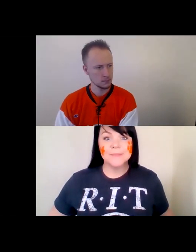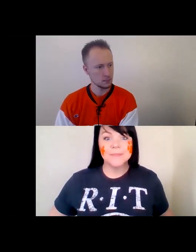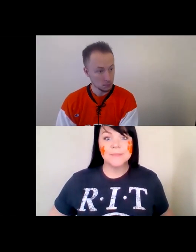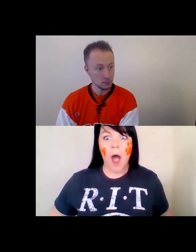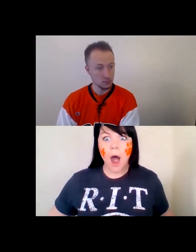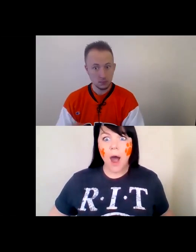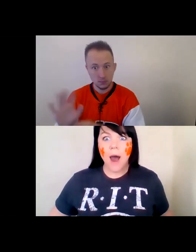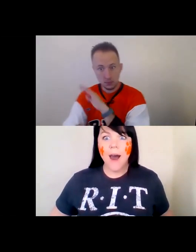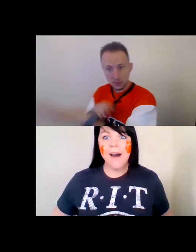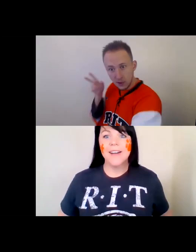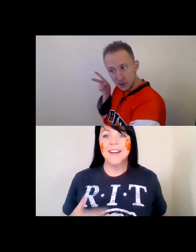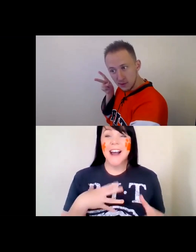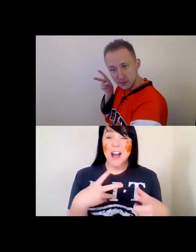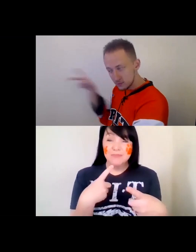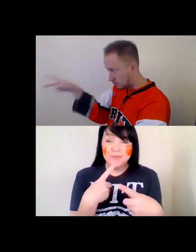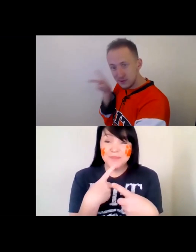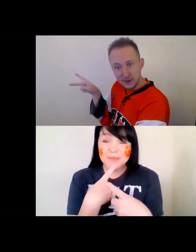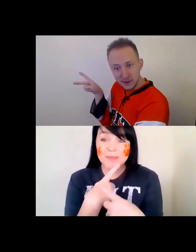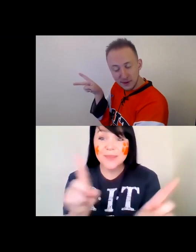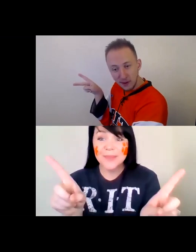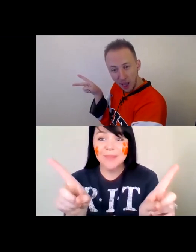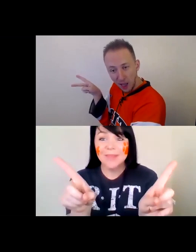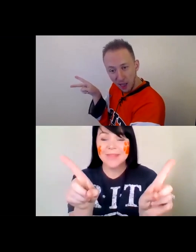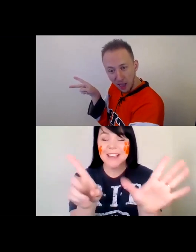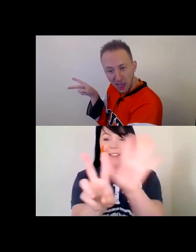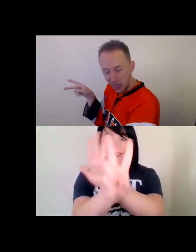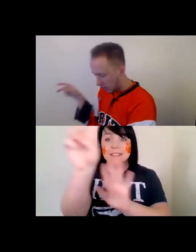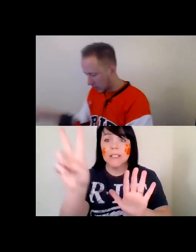Matt: Second-place?! Michelle: Announcement of our second place winner.